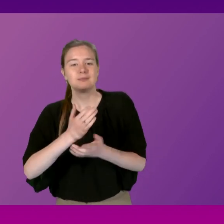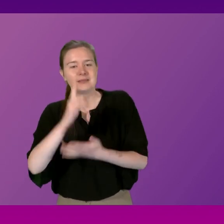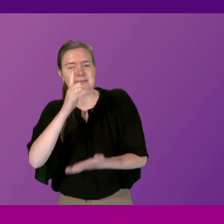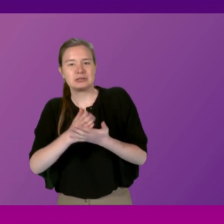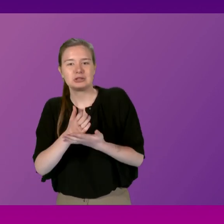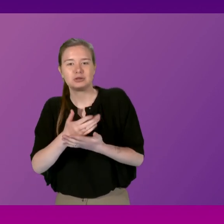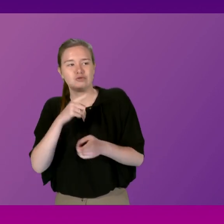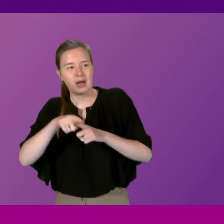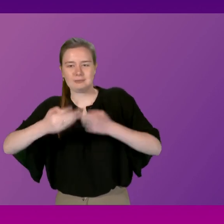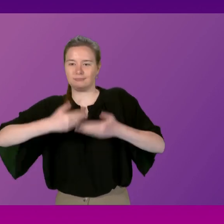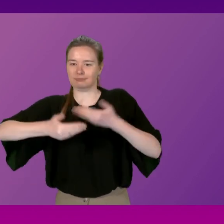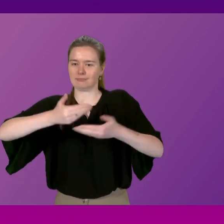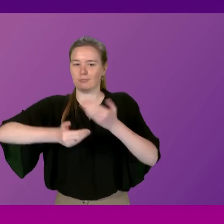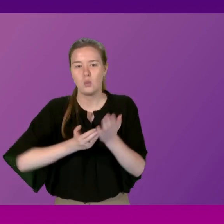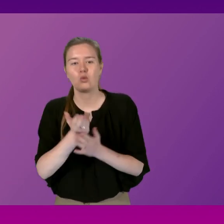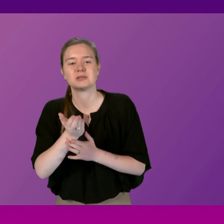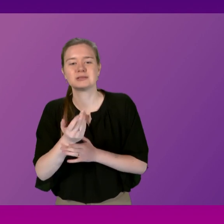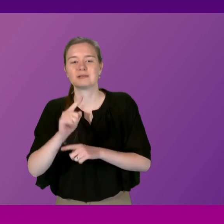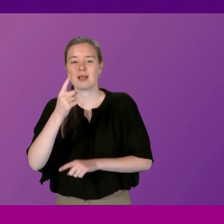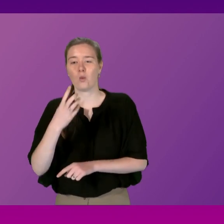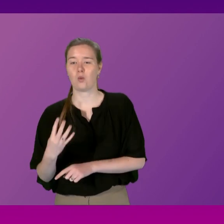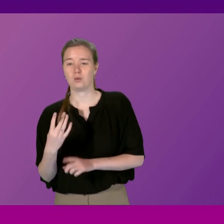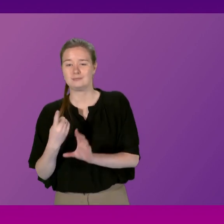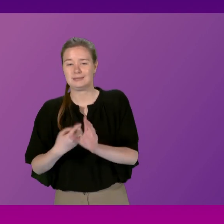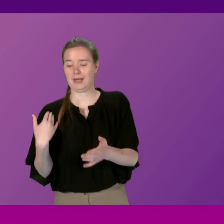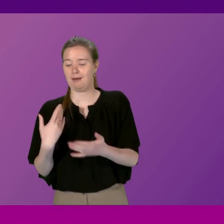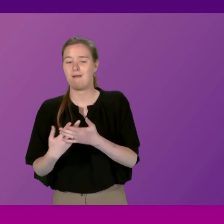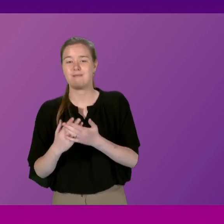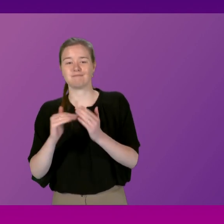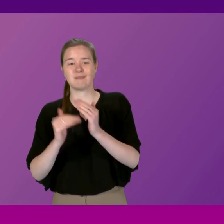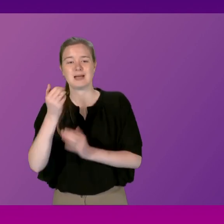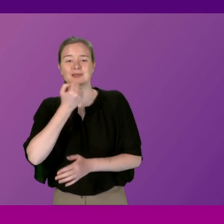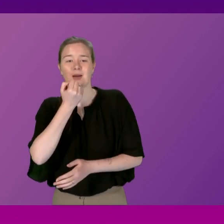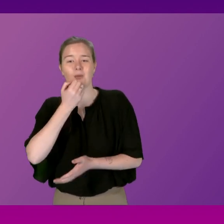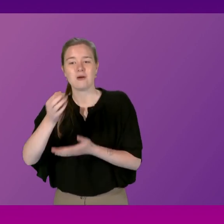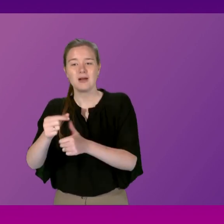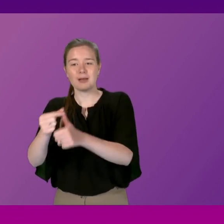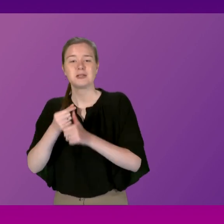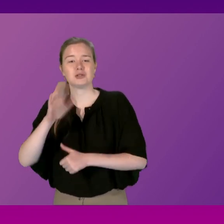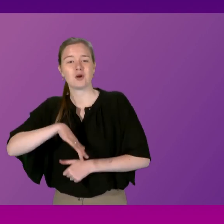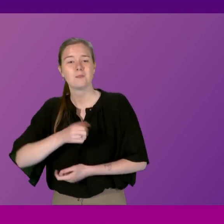to speed it up. In the past quarter, we processed the highest number of applications since the benefit launched,